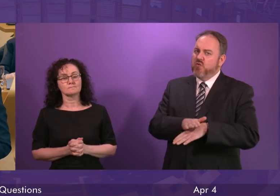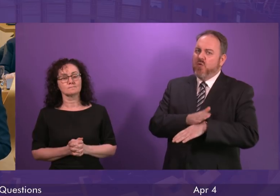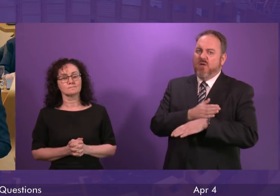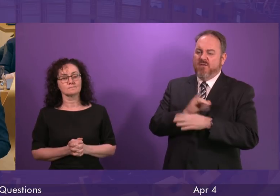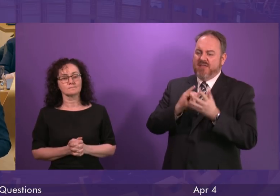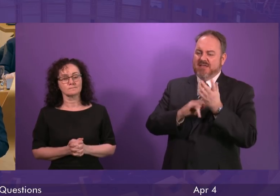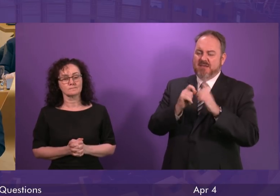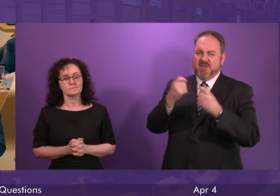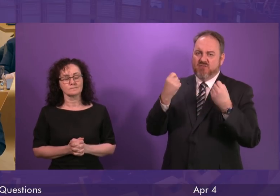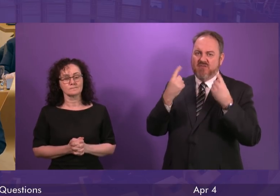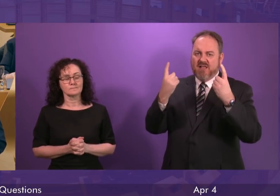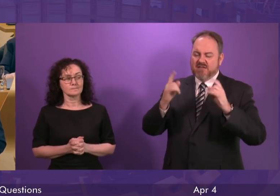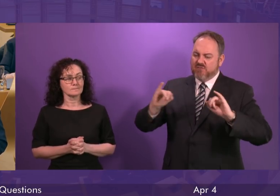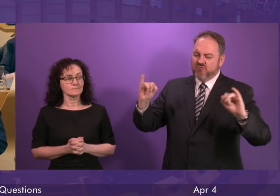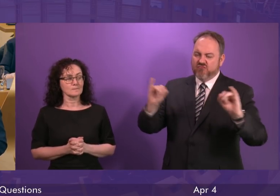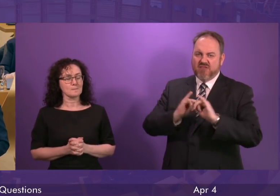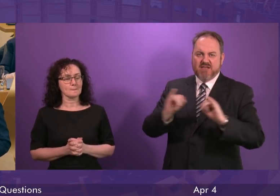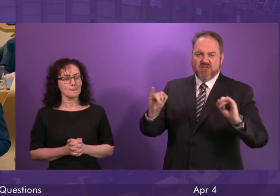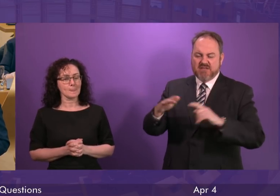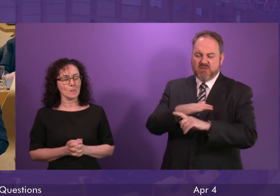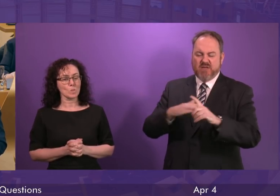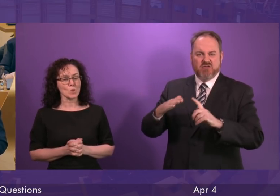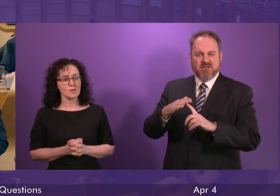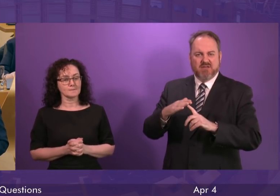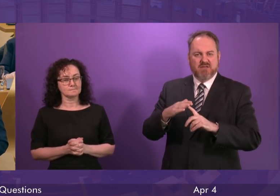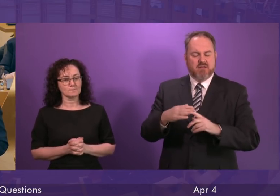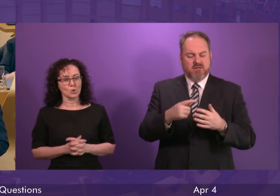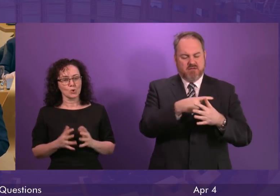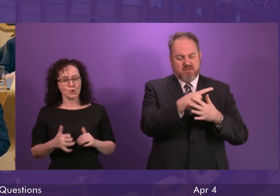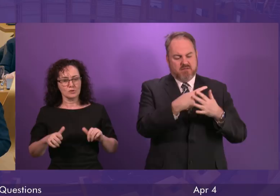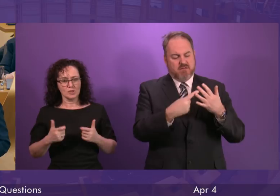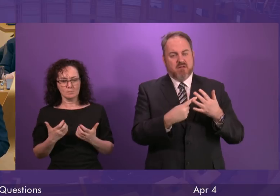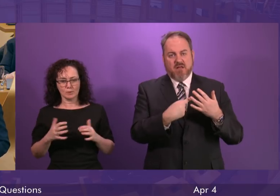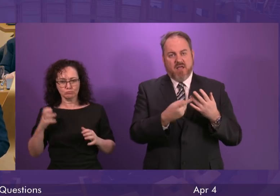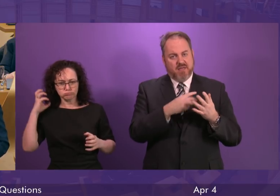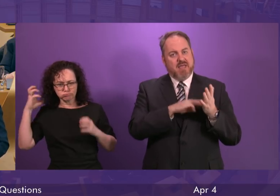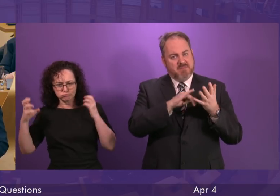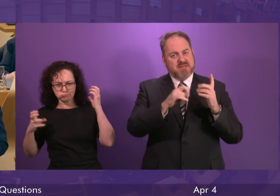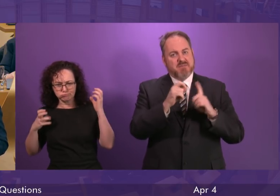wake up to this tragedy in our country? Anas Sarwar, Monica Lennon and I have been calling